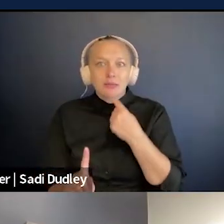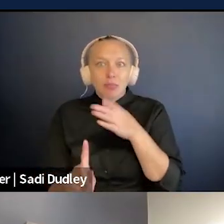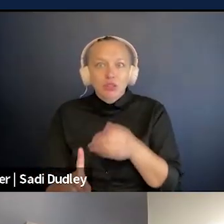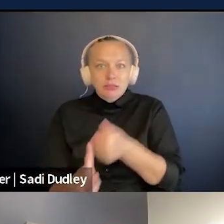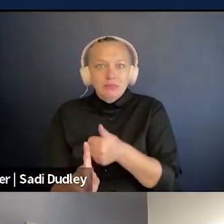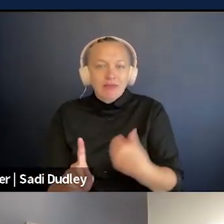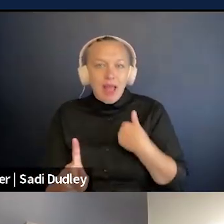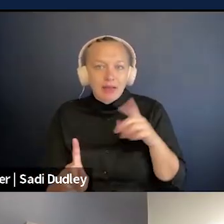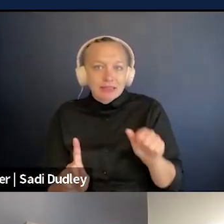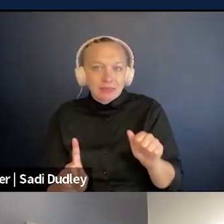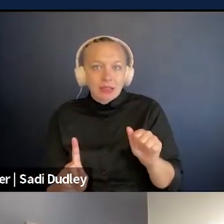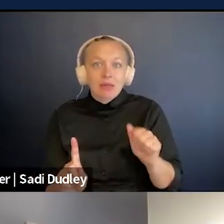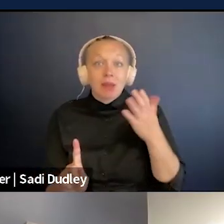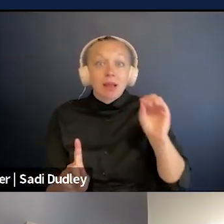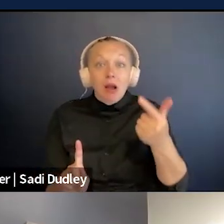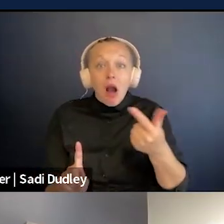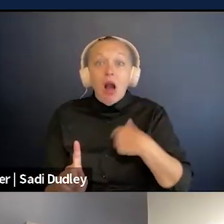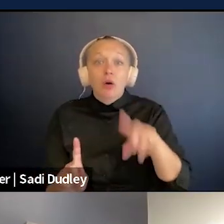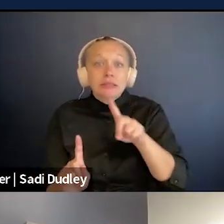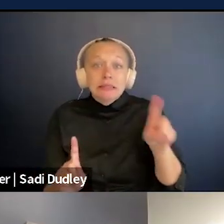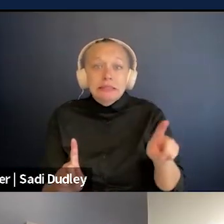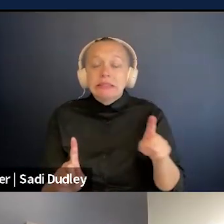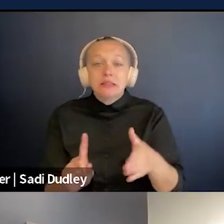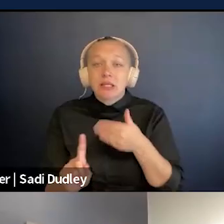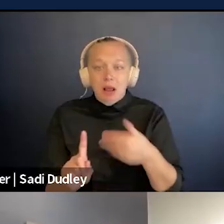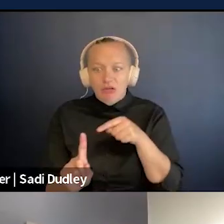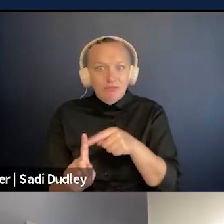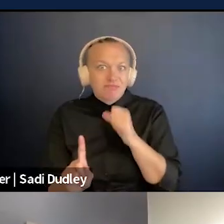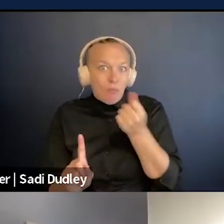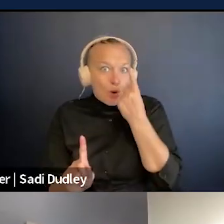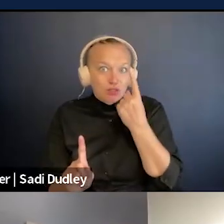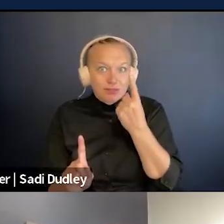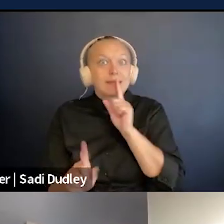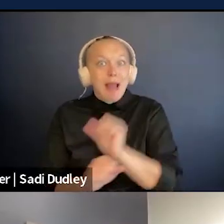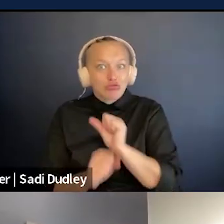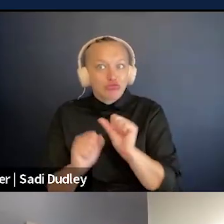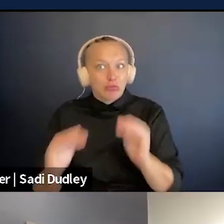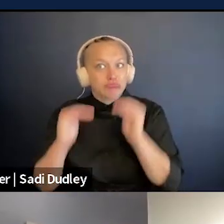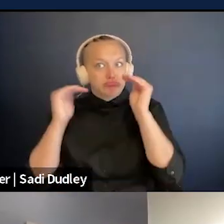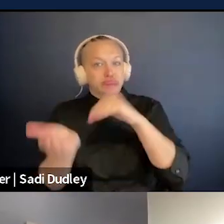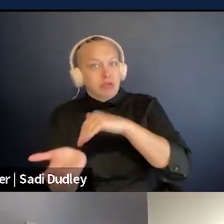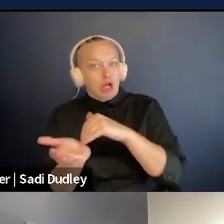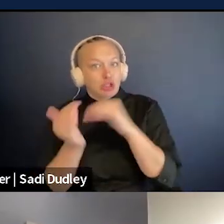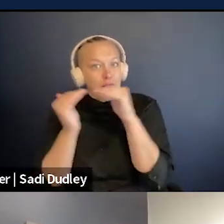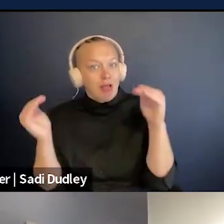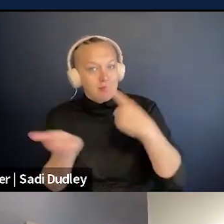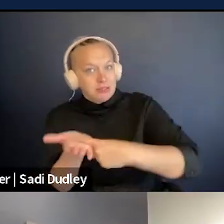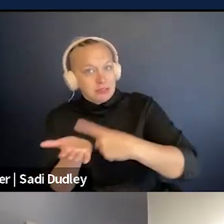the procedure or the medication, or whatever. And some doctors' offices.